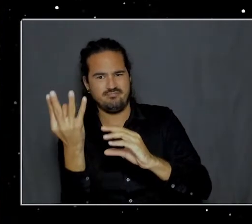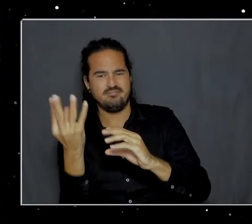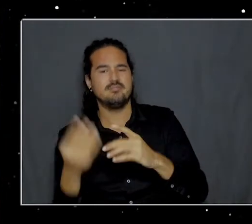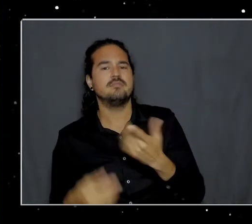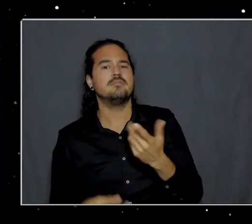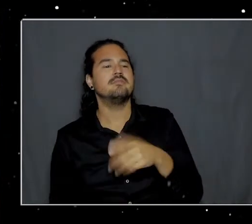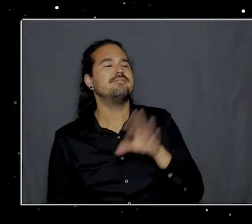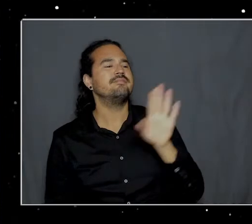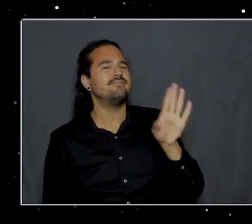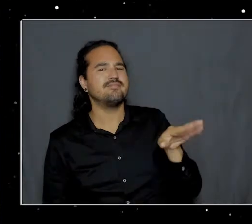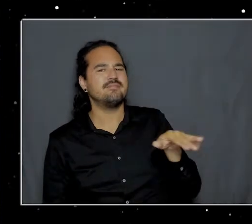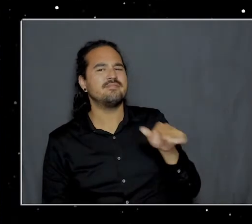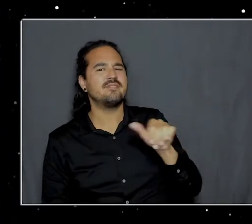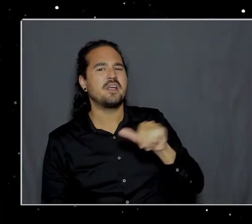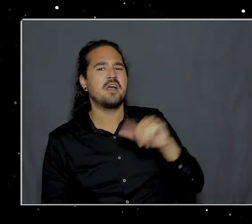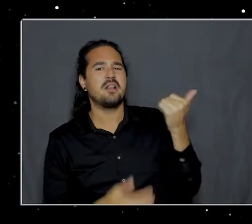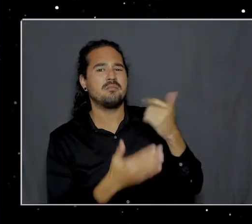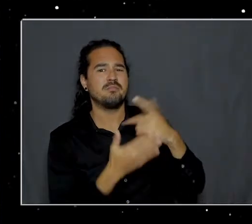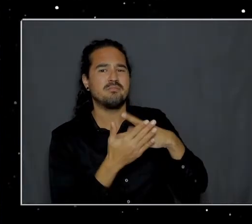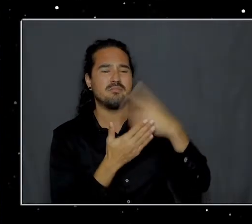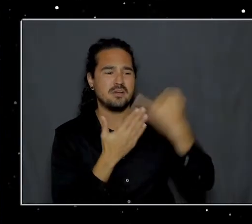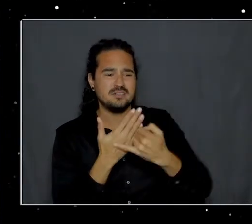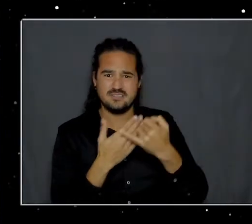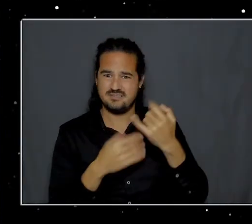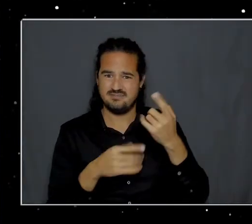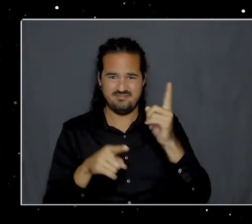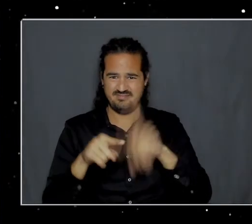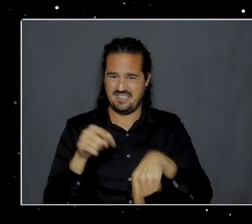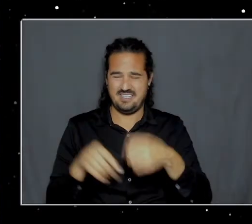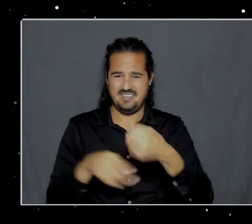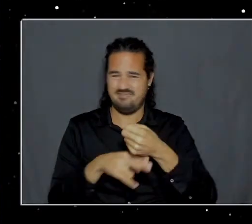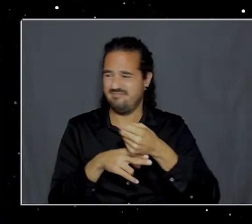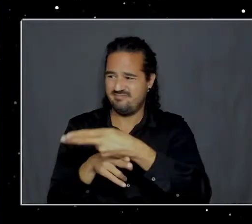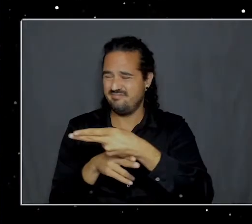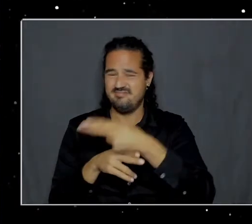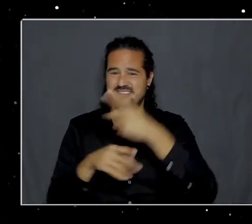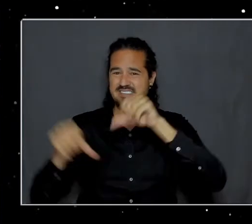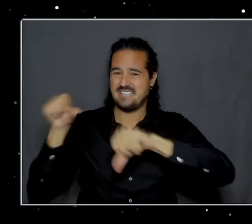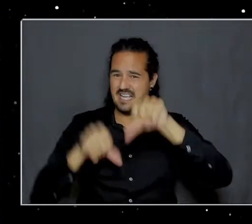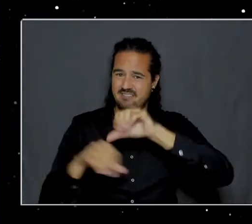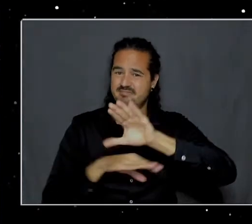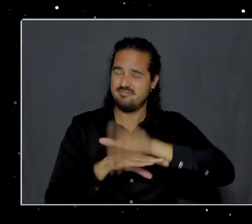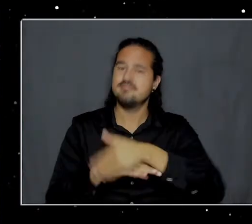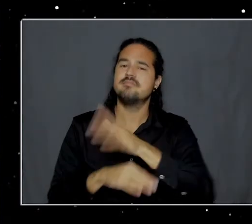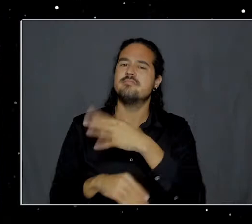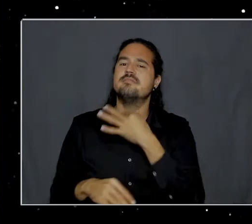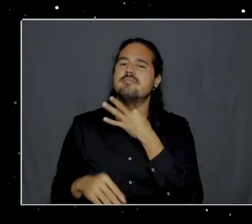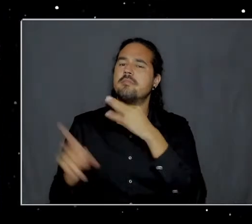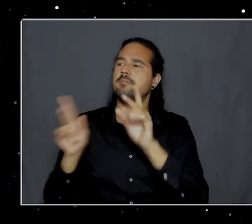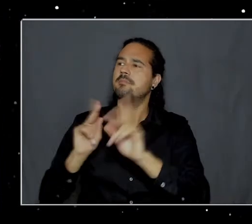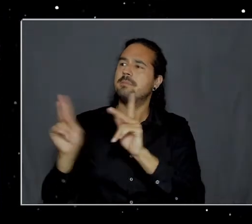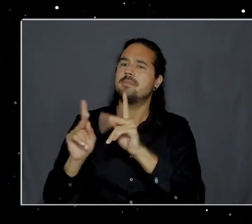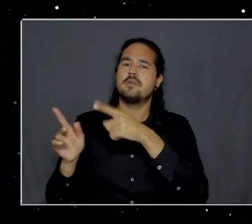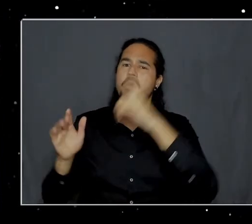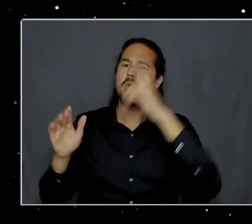NEUROSCIENCE IN THE BRAIN OVERNIGHT, BUT WE CAN HOPE THAT